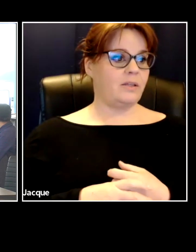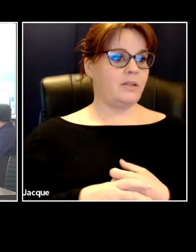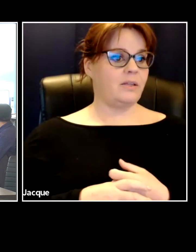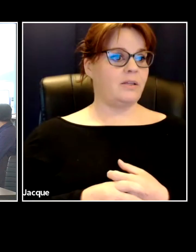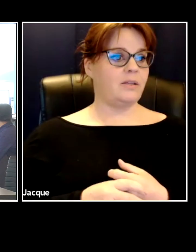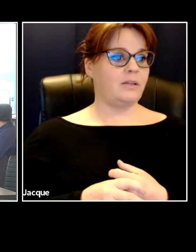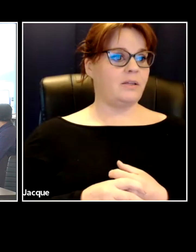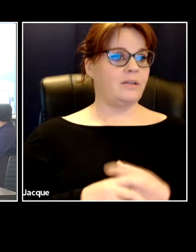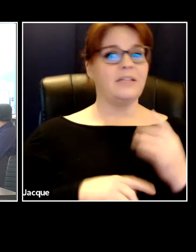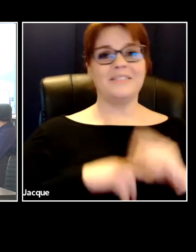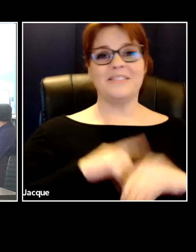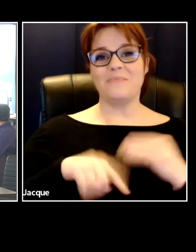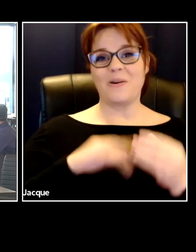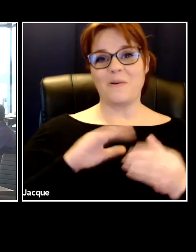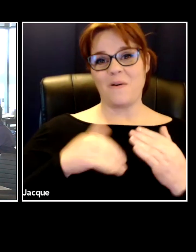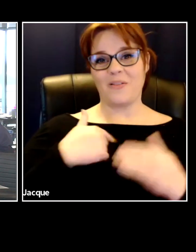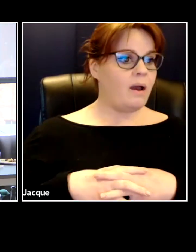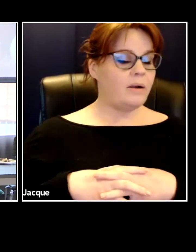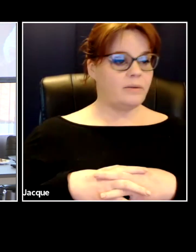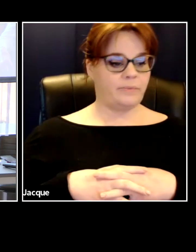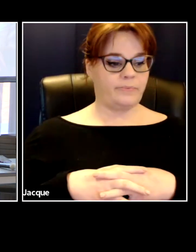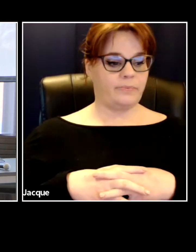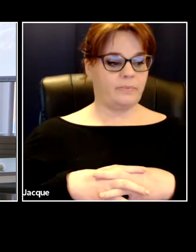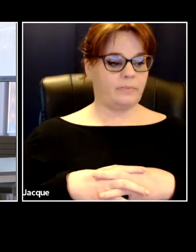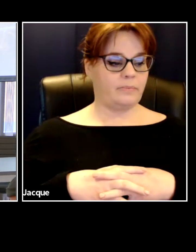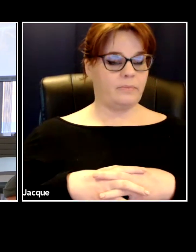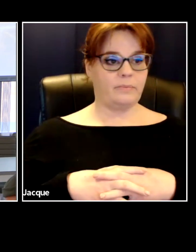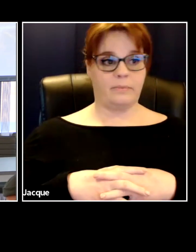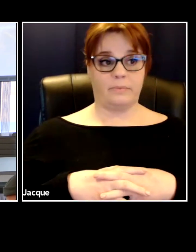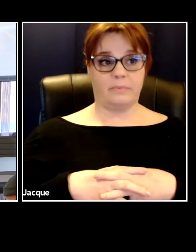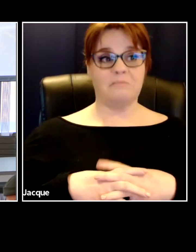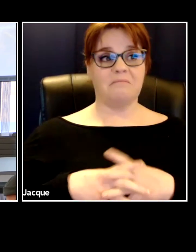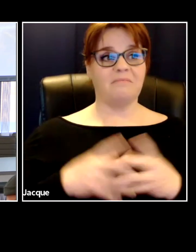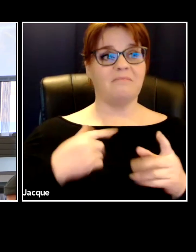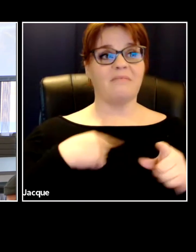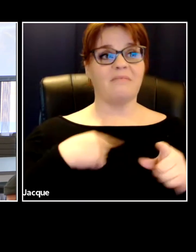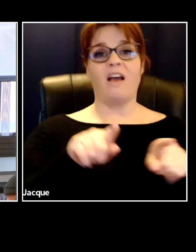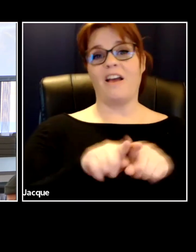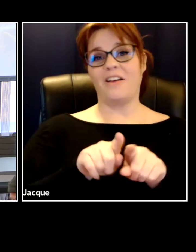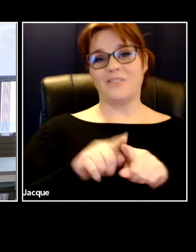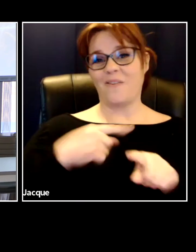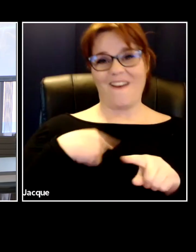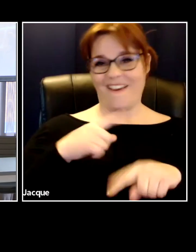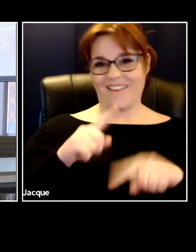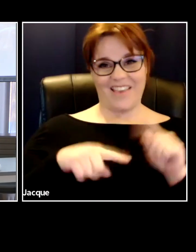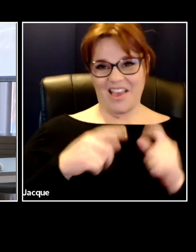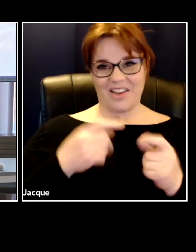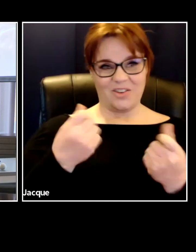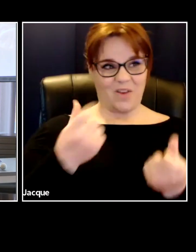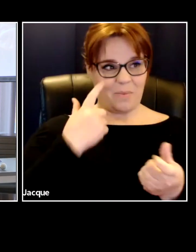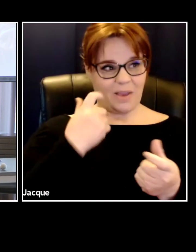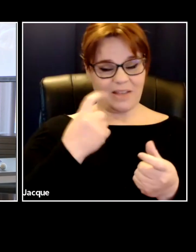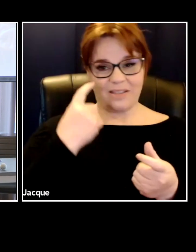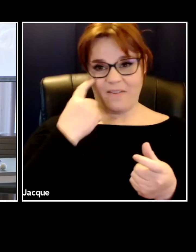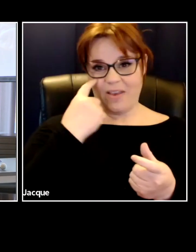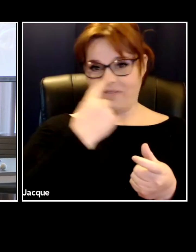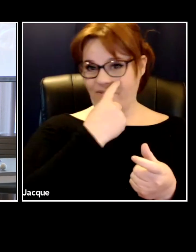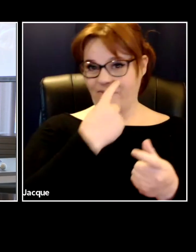us. All right. Anyone else want to? Yes. Um I also can't drive because of a vision impairment. Um and